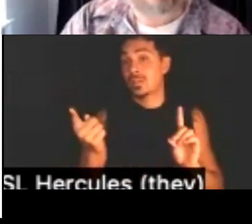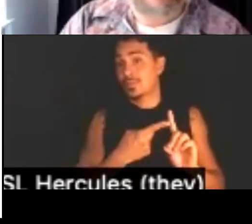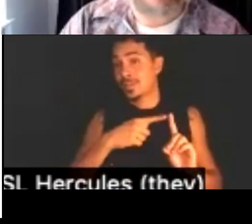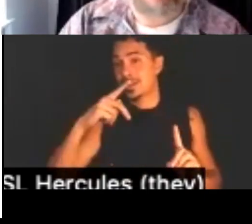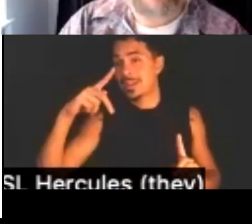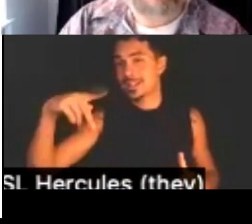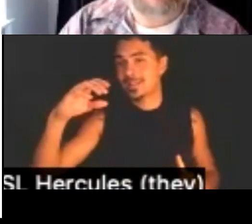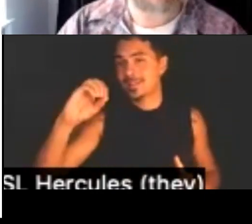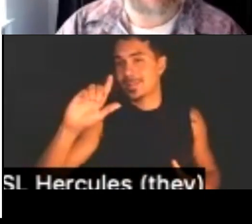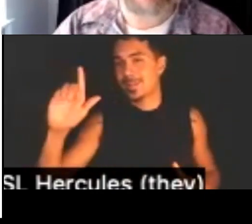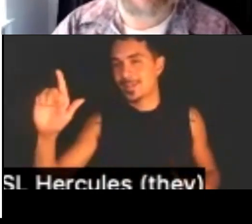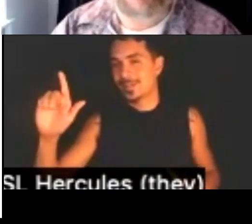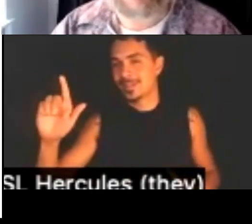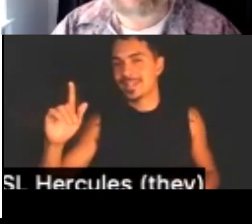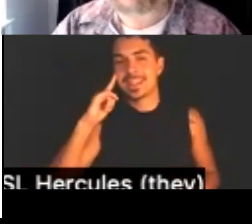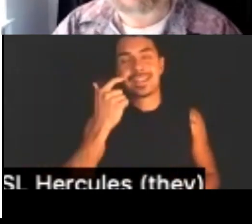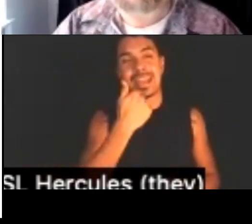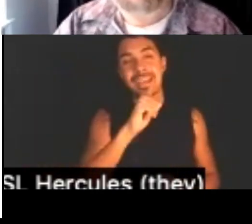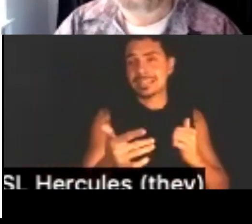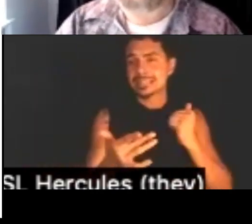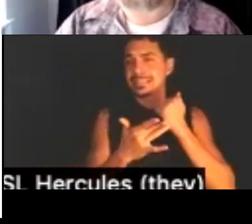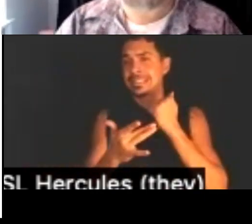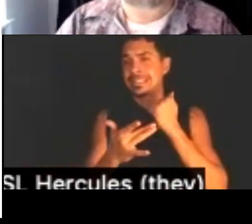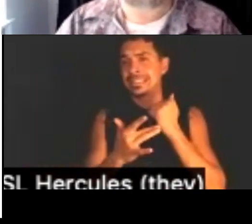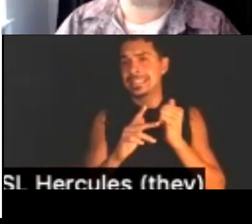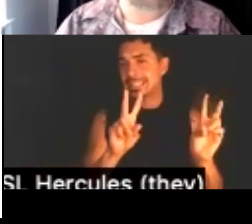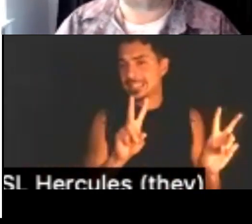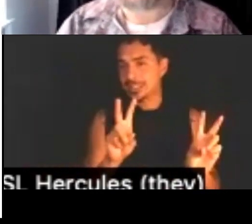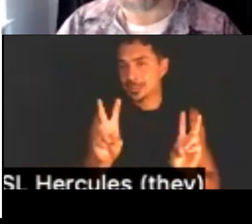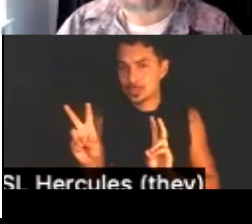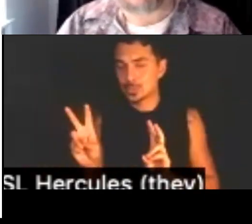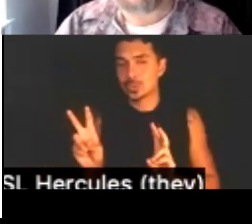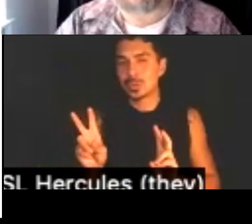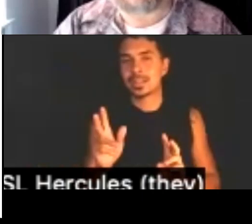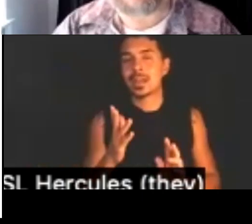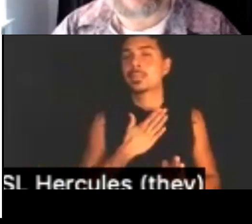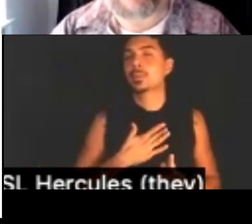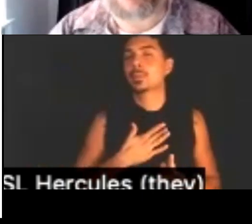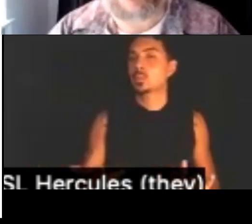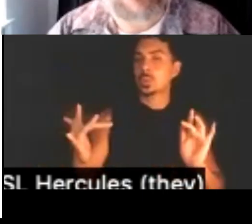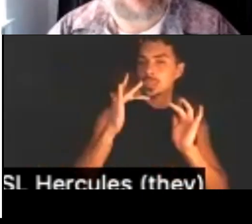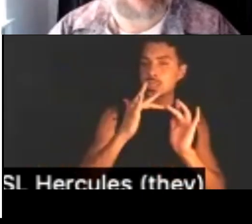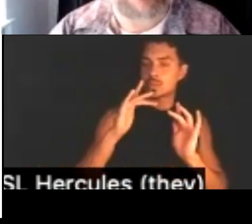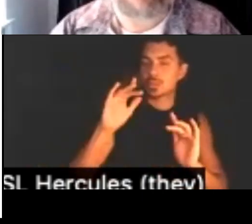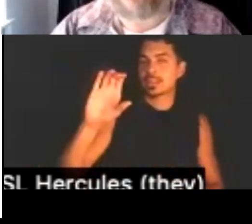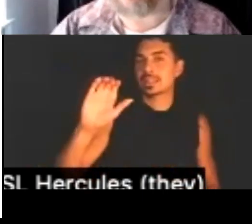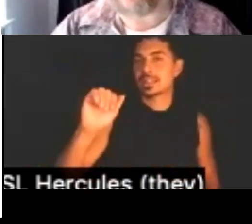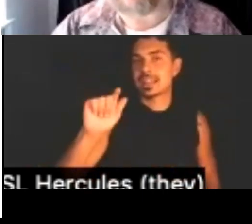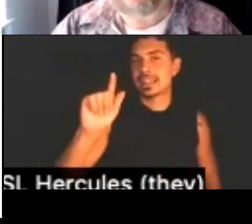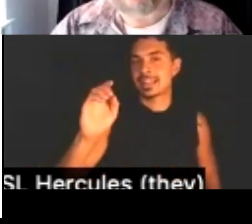if any of you have any technical issues along the way, please feel free to reach out to Caleb in the chat and he will help you.